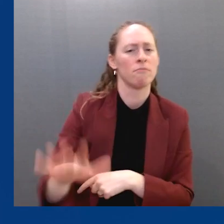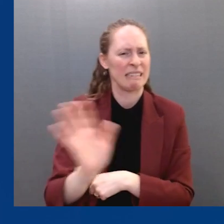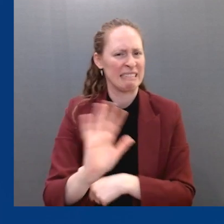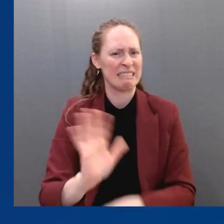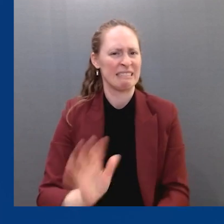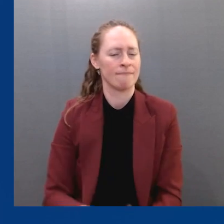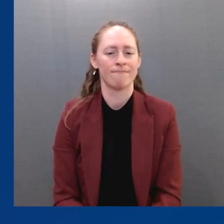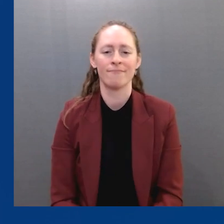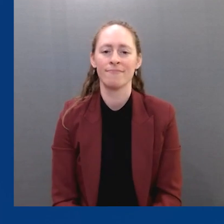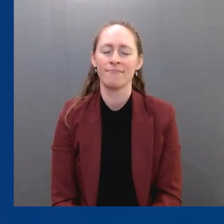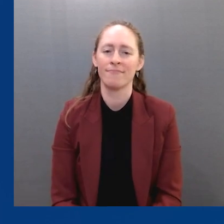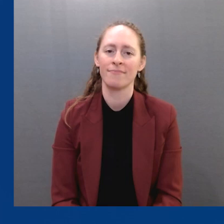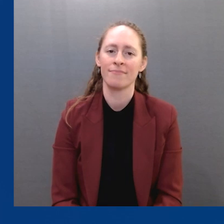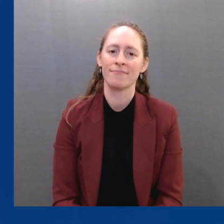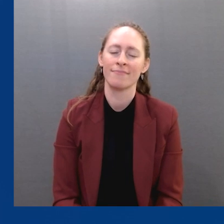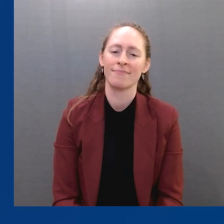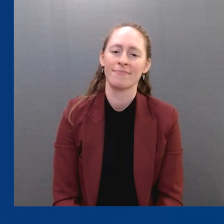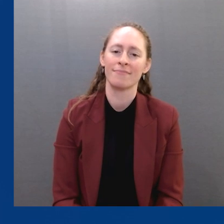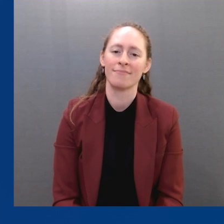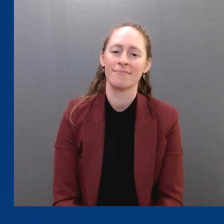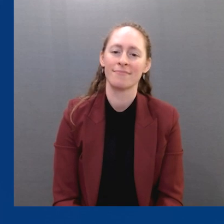Moderator: Thank you. Let's go to Brenda Goodman, CNN.